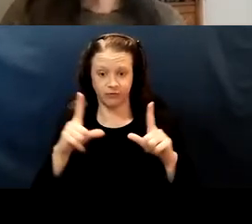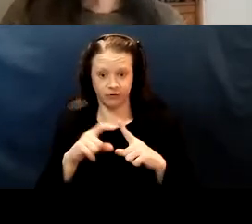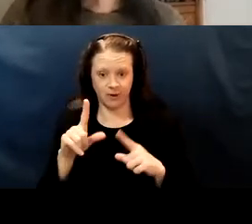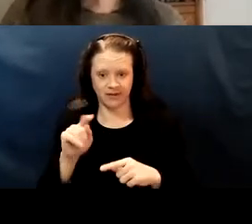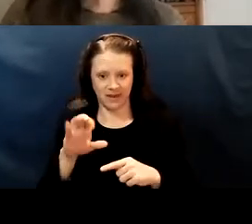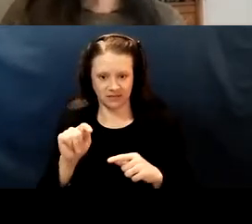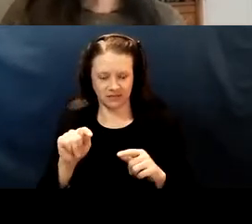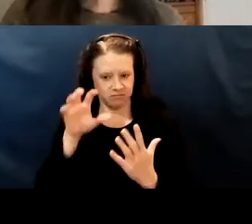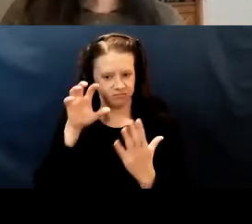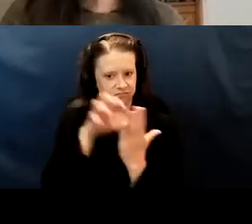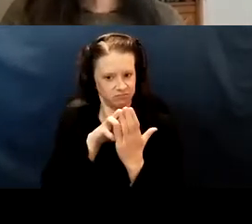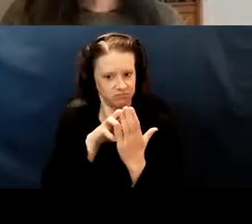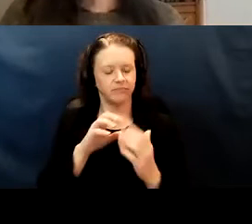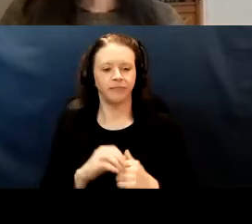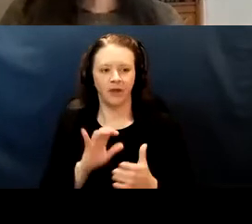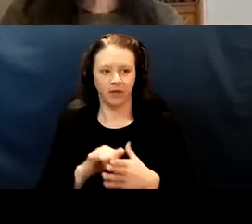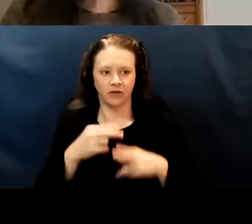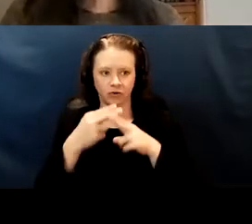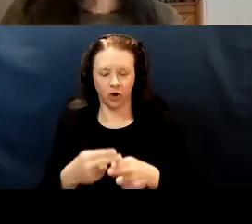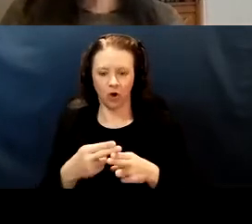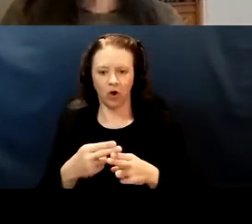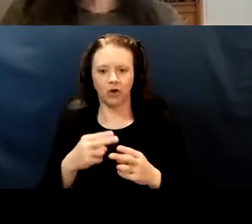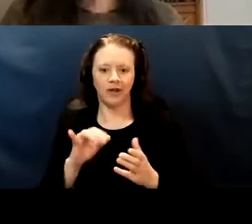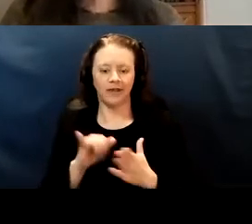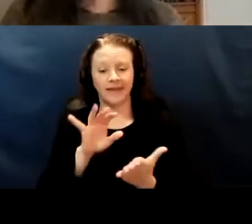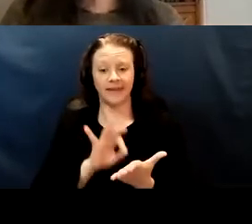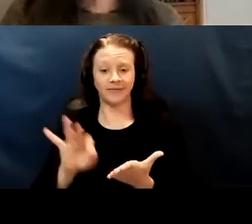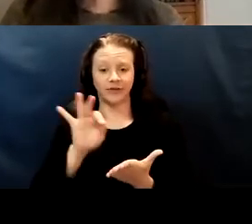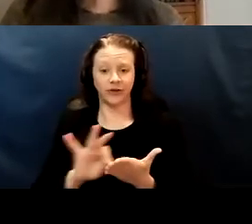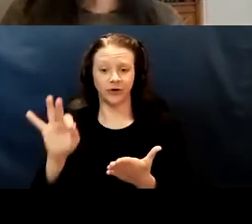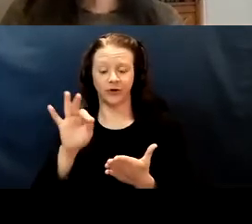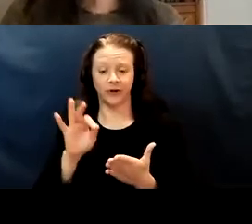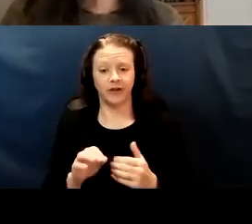And this is called the inventory of apologies. And this was by